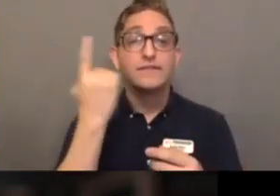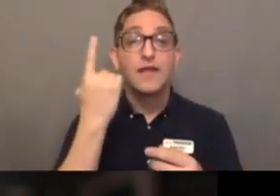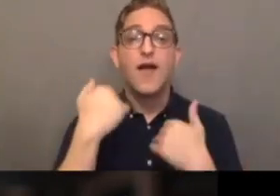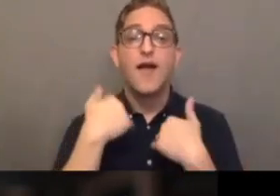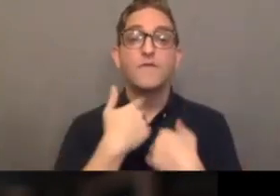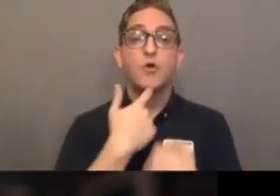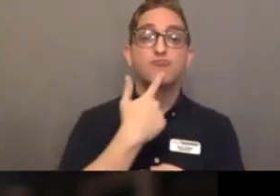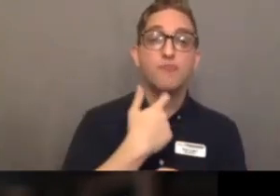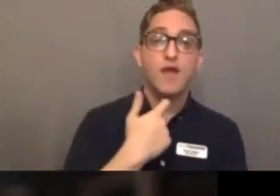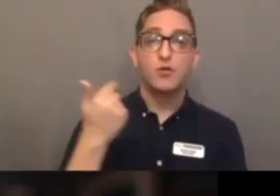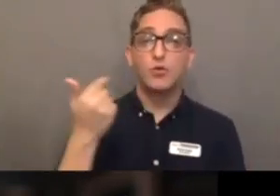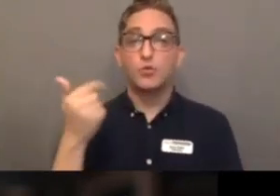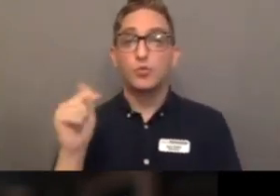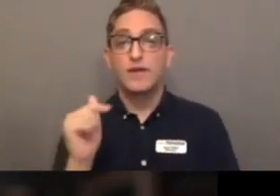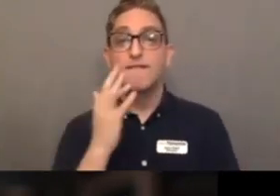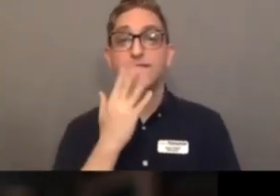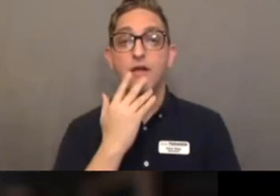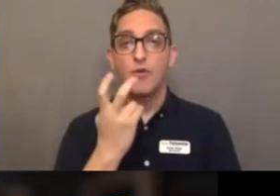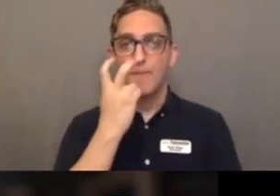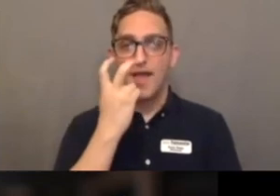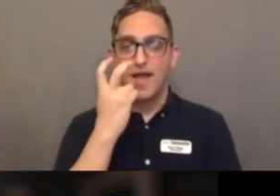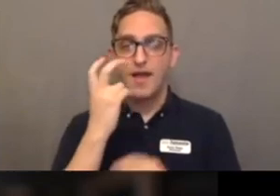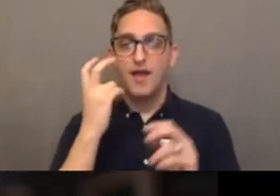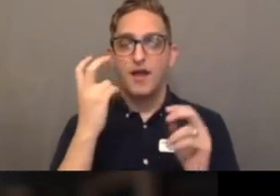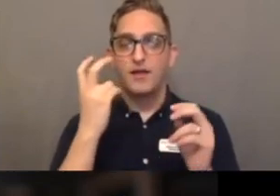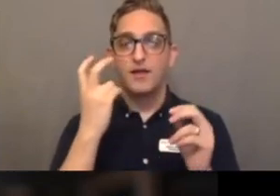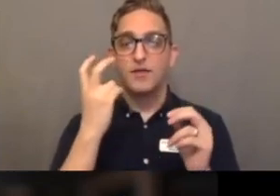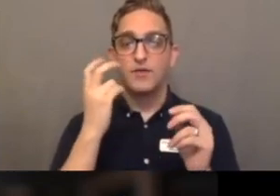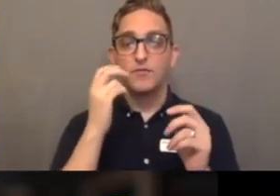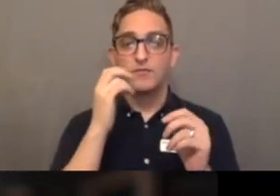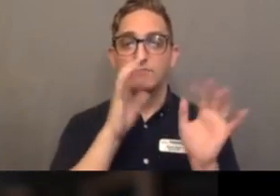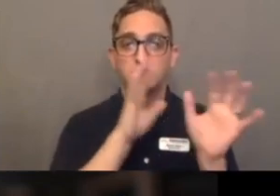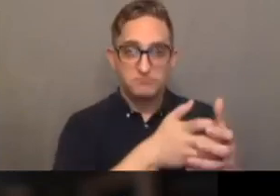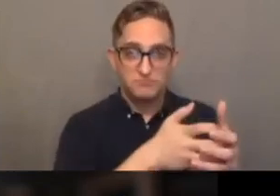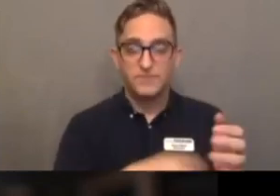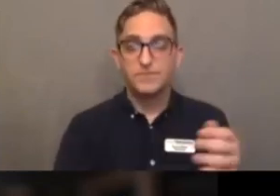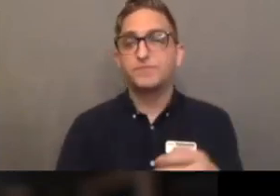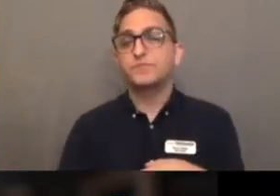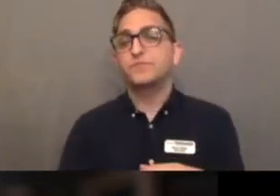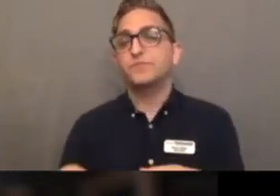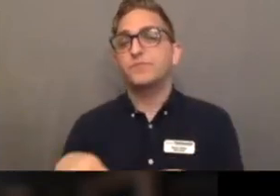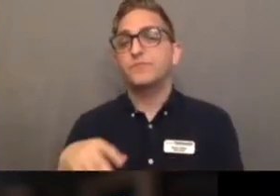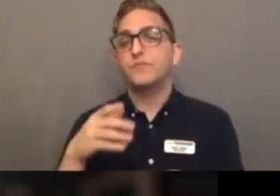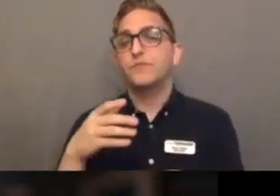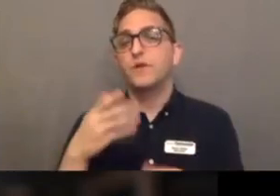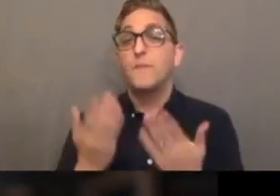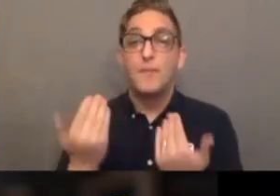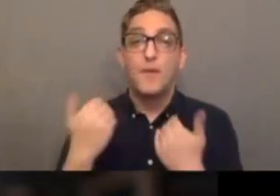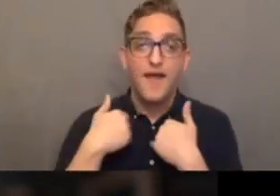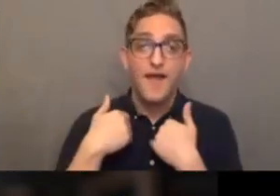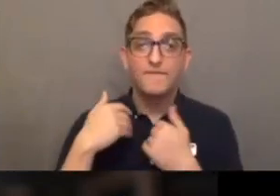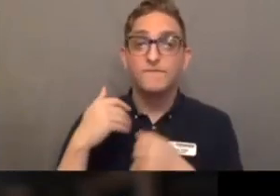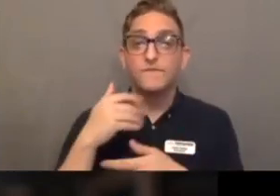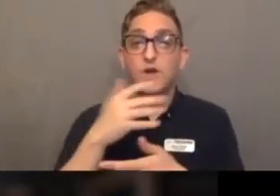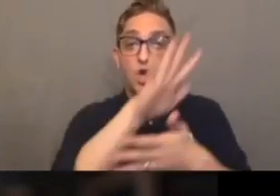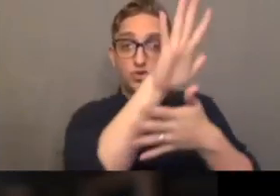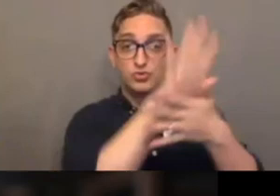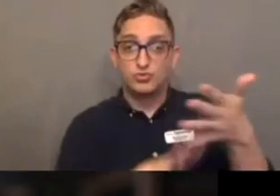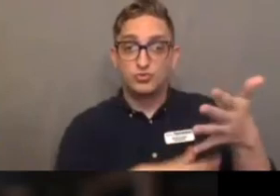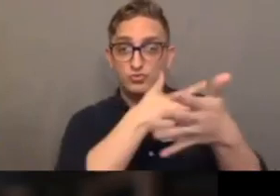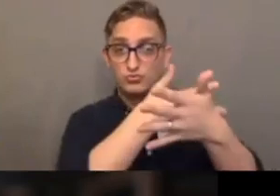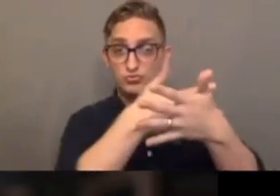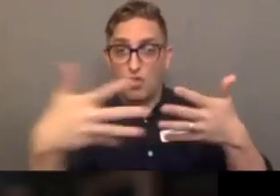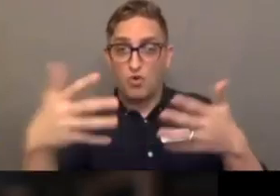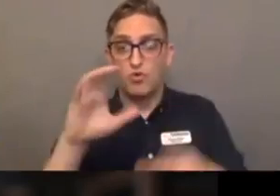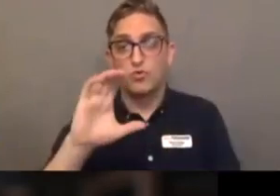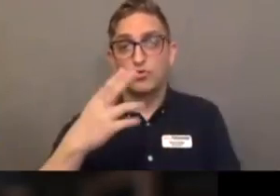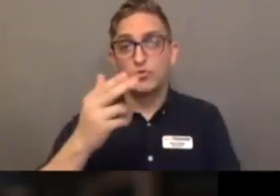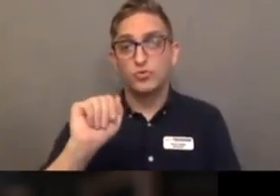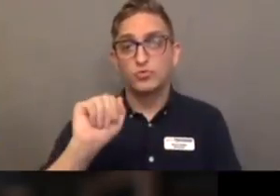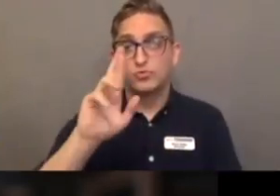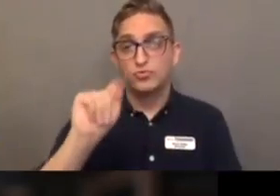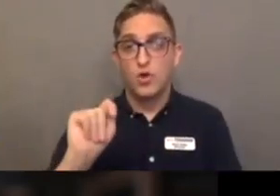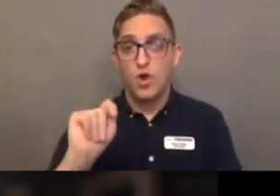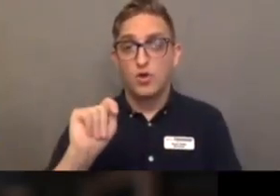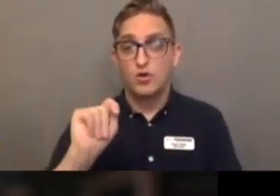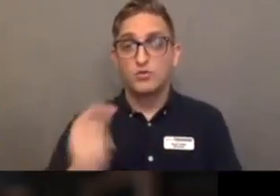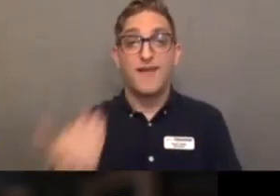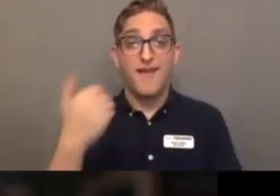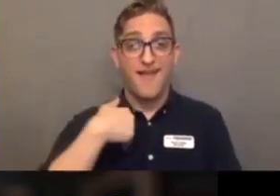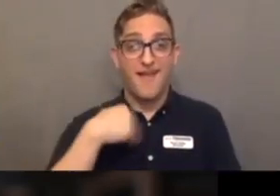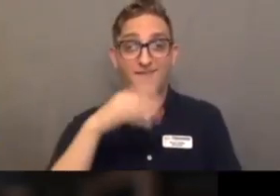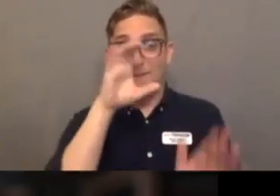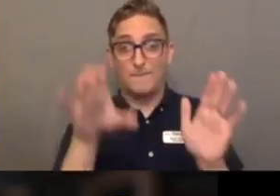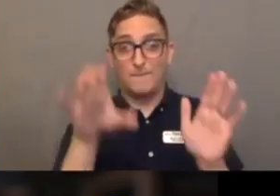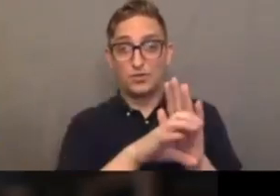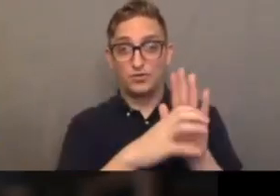blindness and you have a chart that has got a graphic on it and the graphic has one set